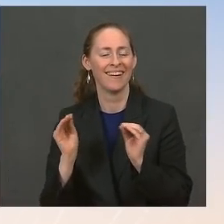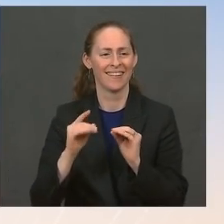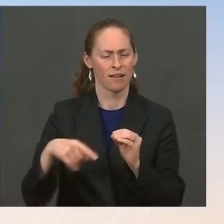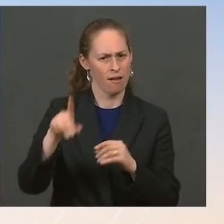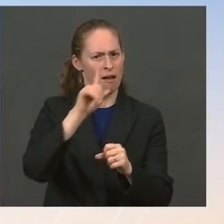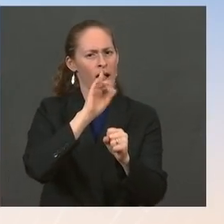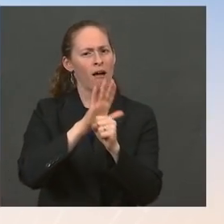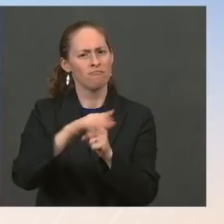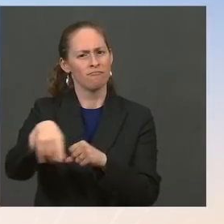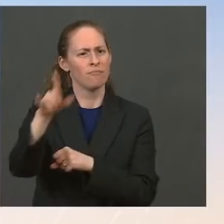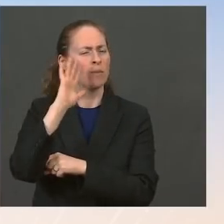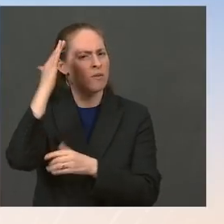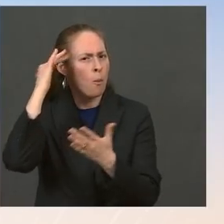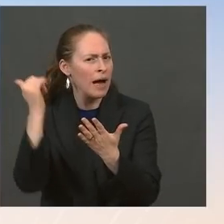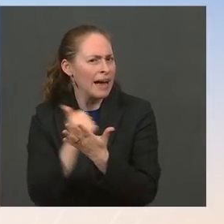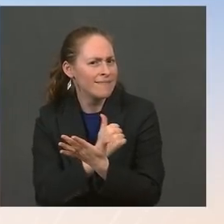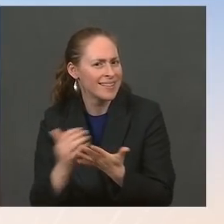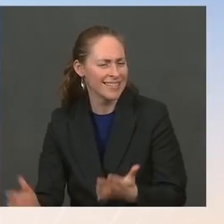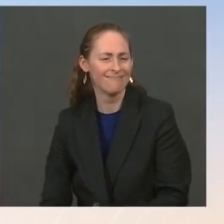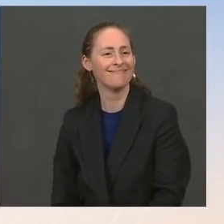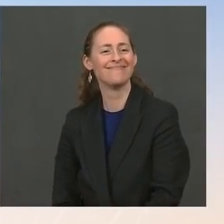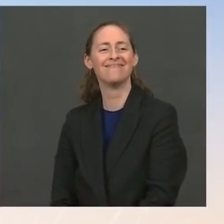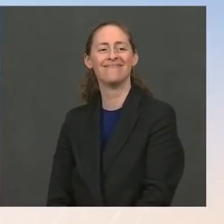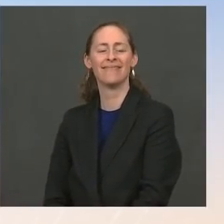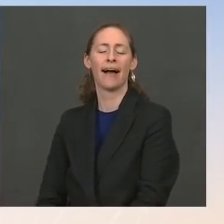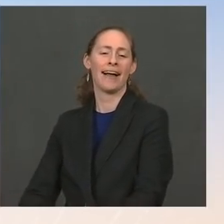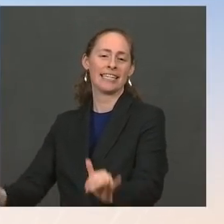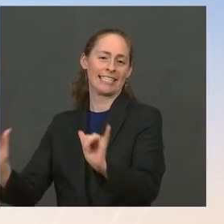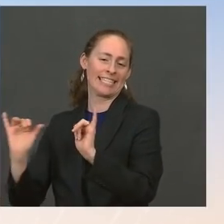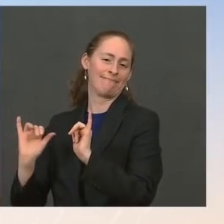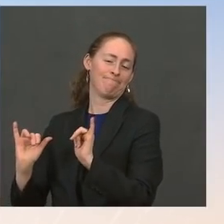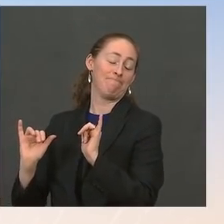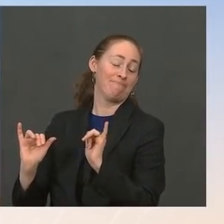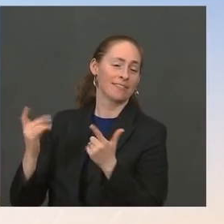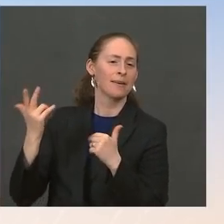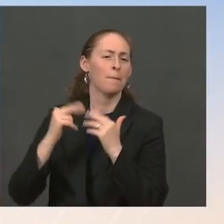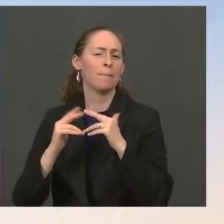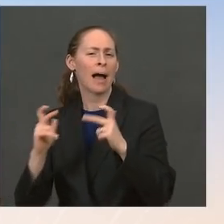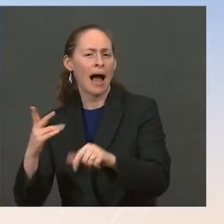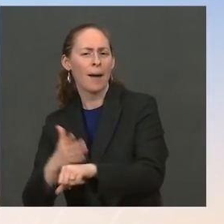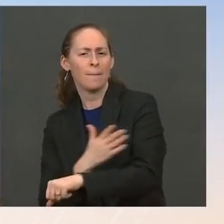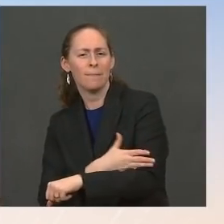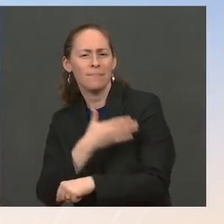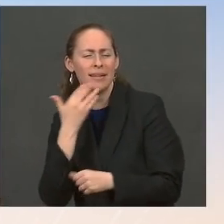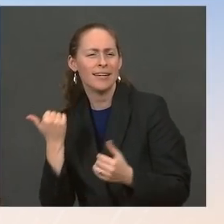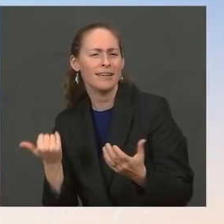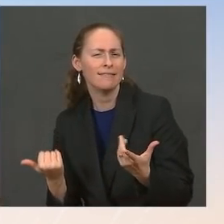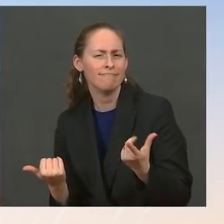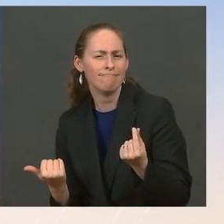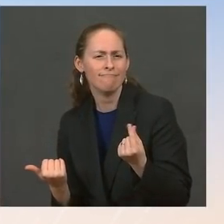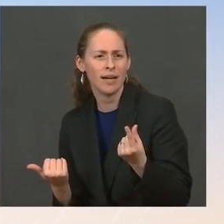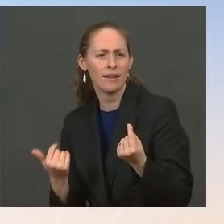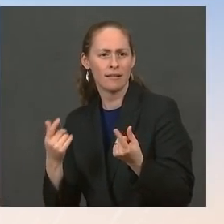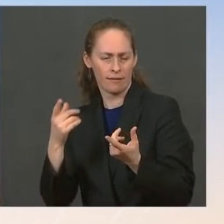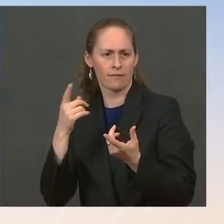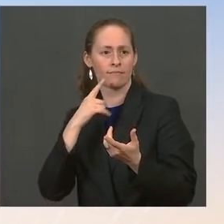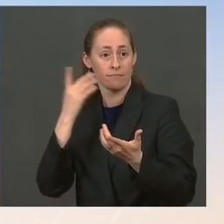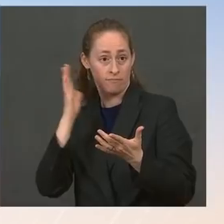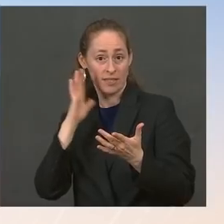The Press: Okay. Moving on to the Build Back Better plan: Is the President going to stop saying that the Build Back Better plan does not increase the deficit